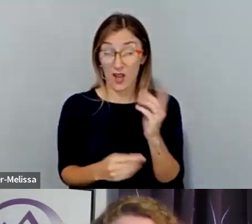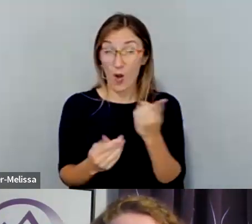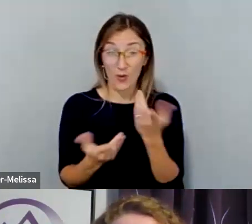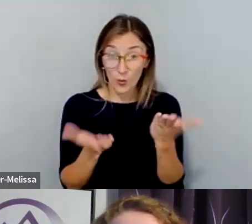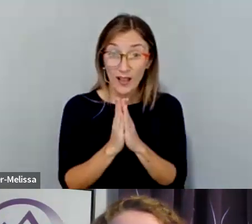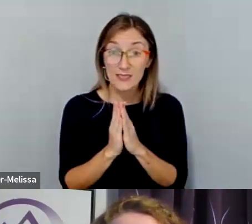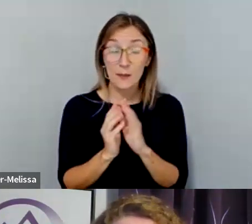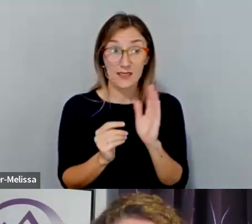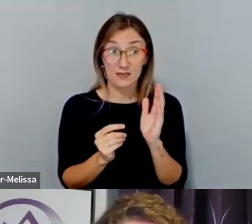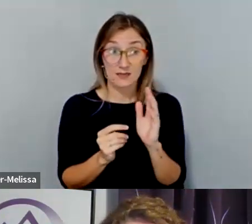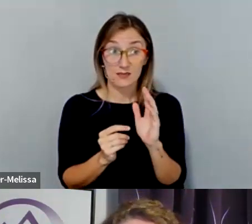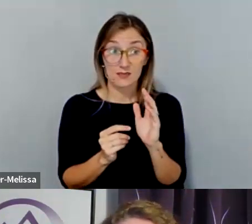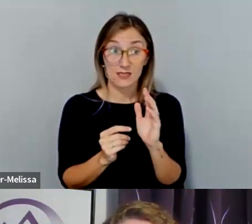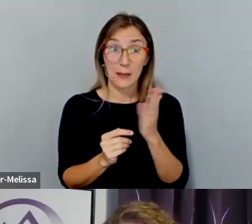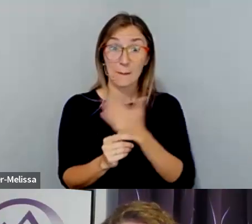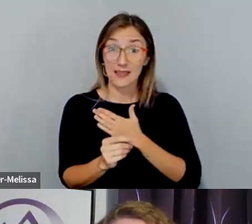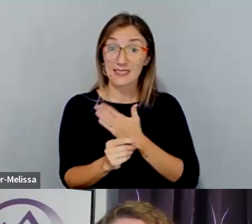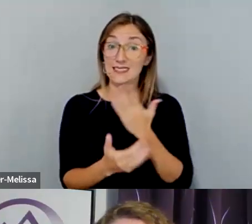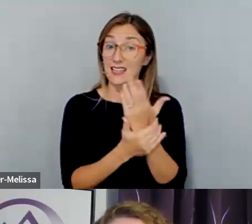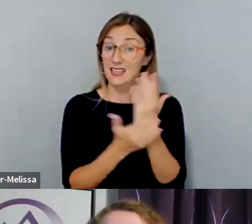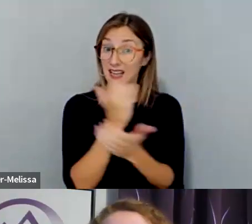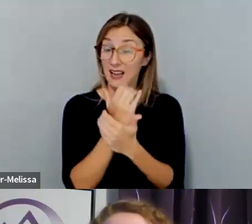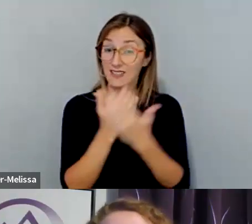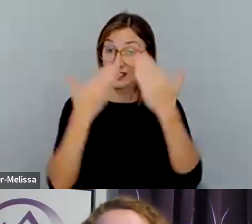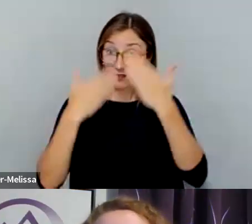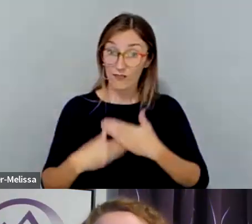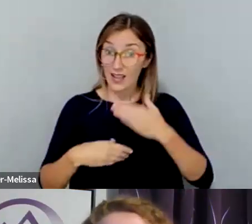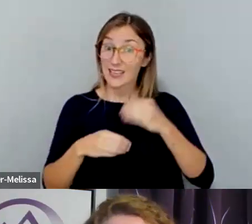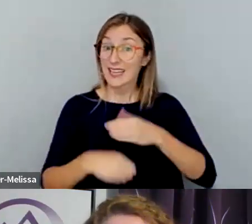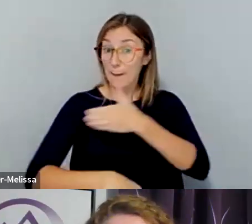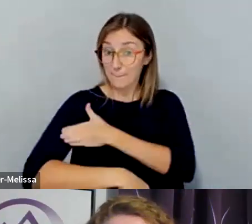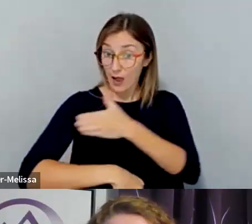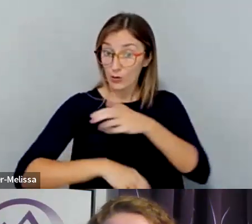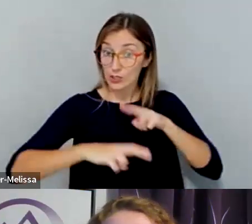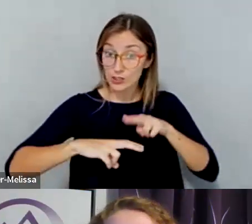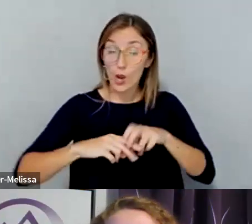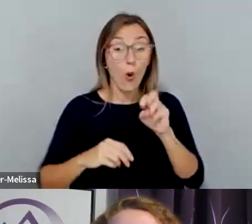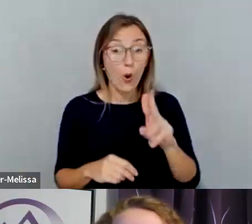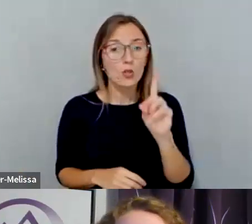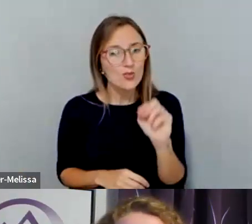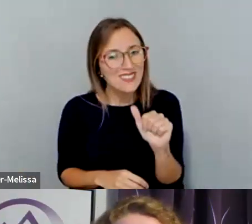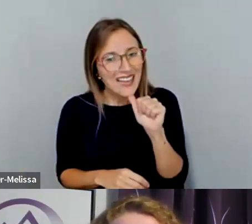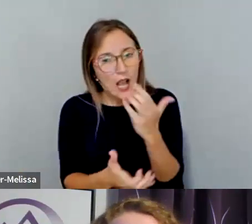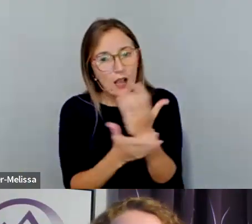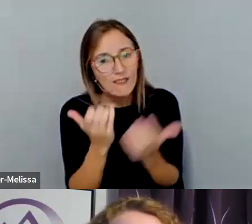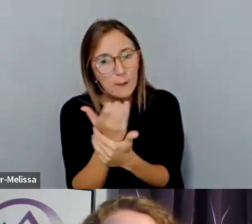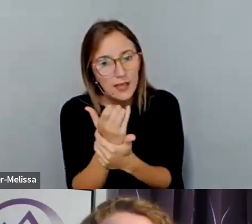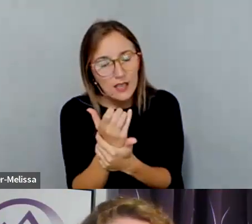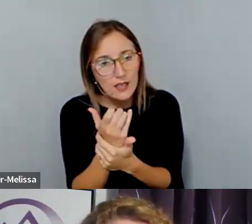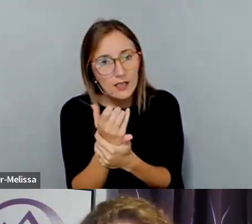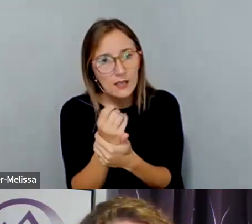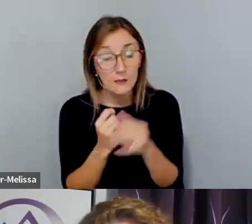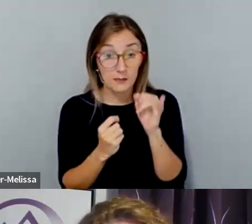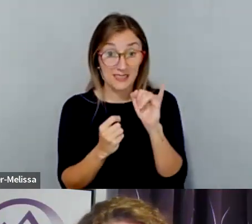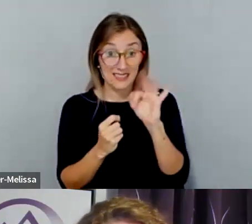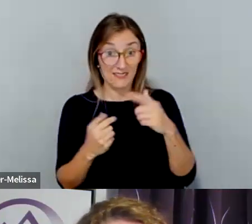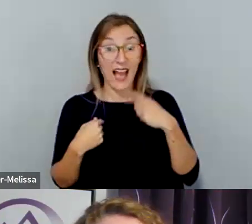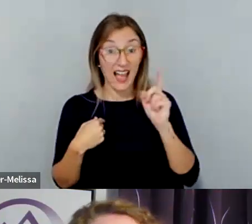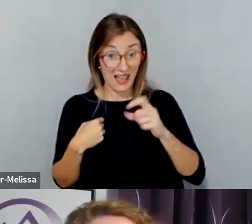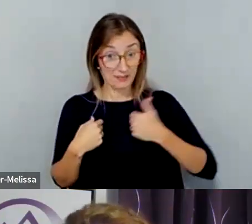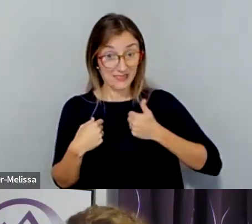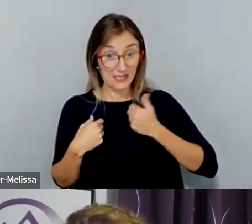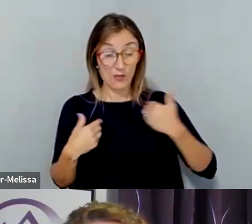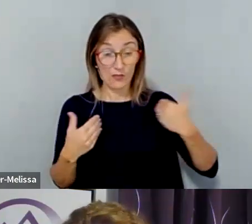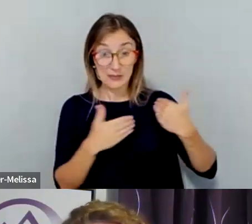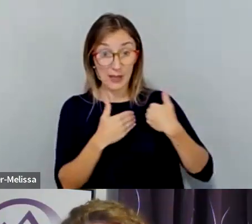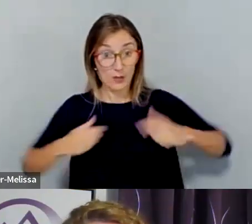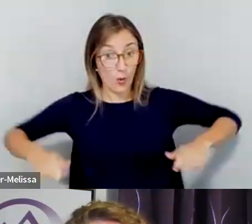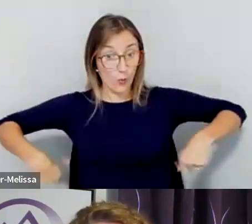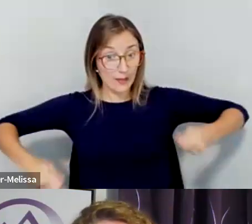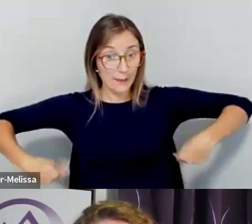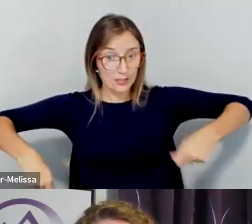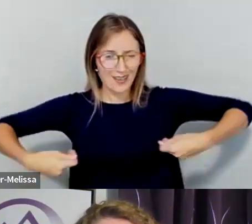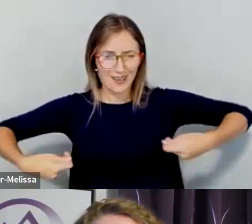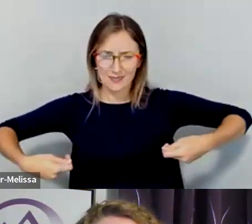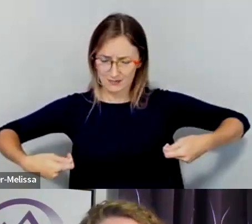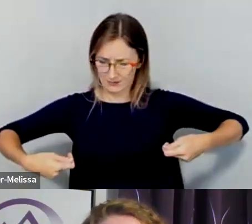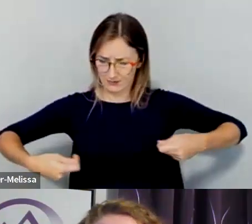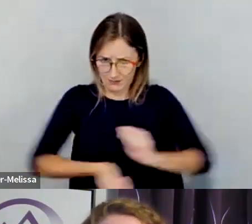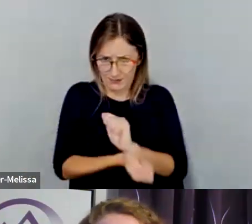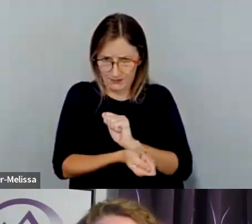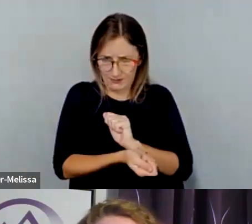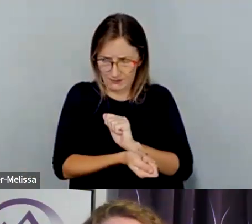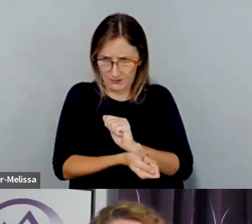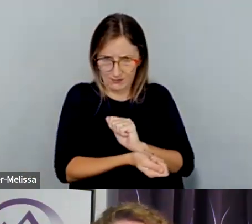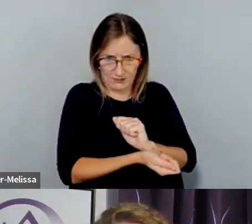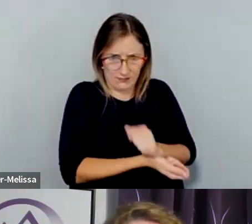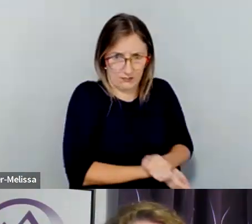of him. That is not an unreasonable request. As a wheelchair user, I will